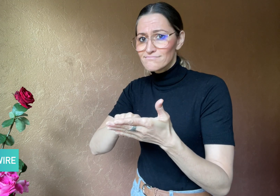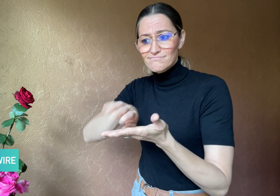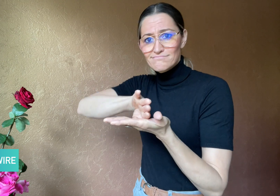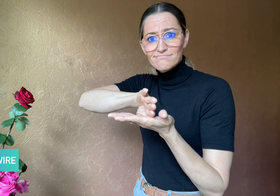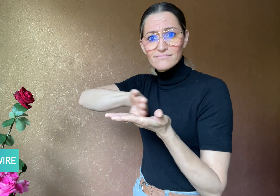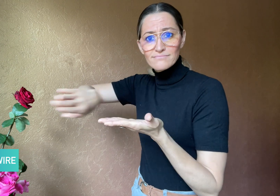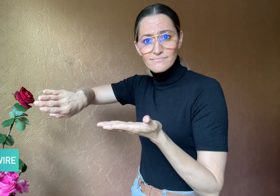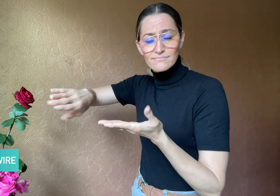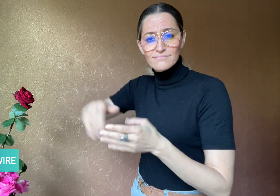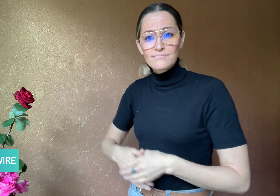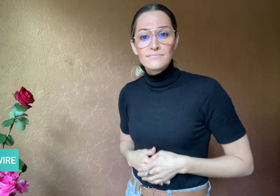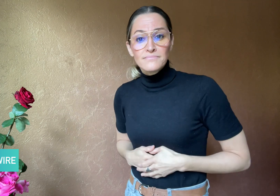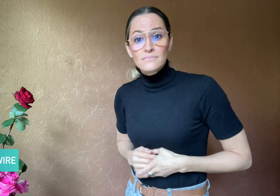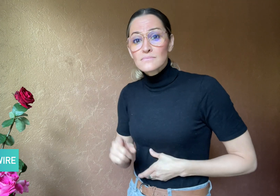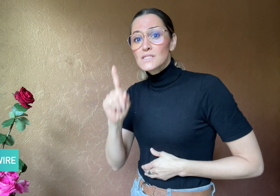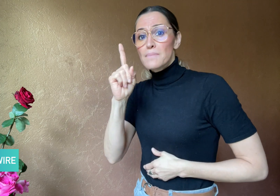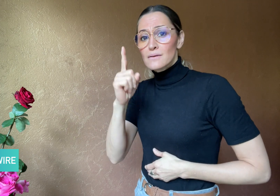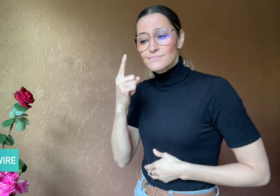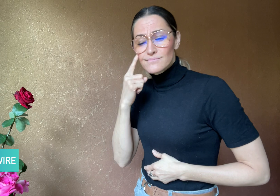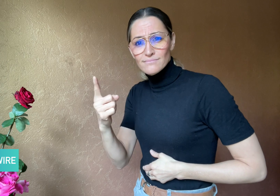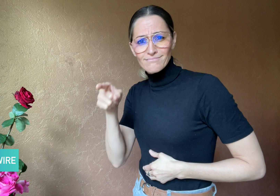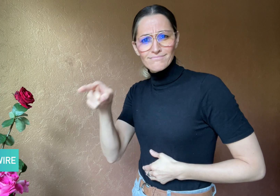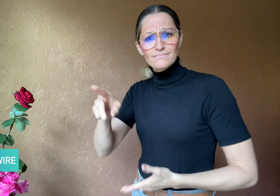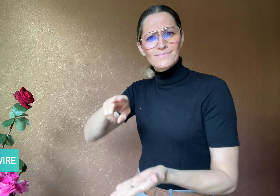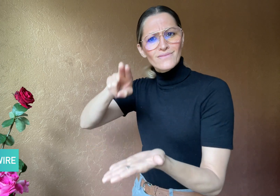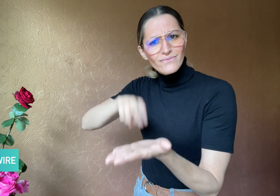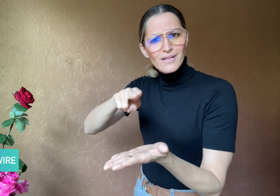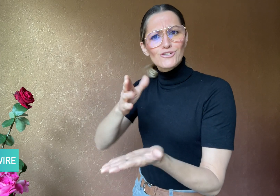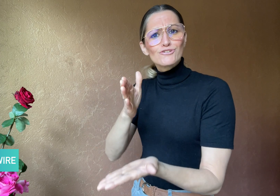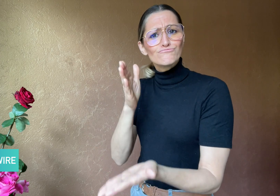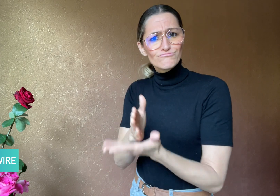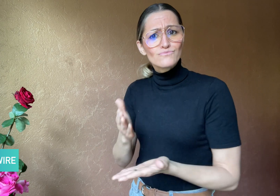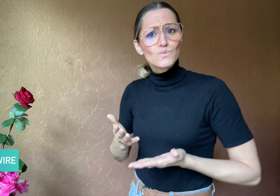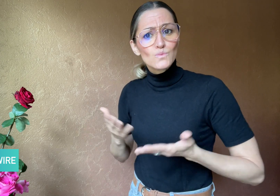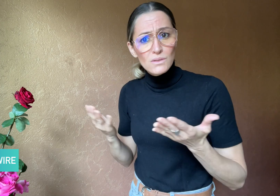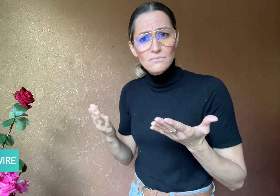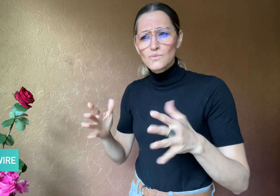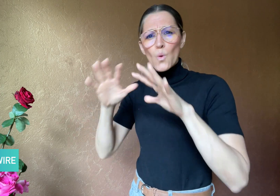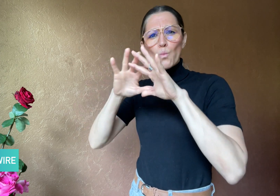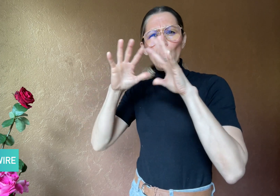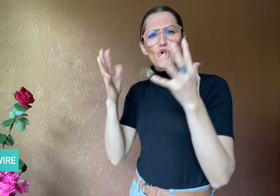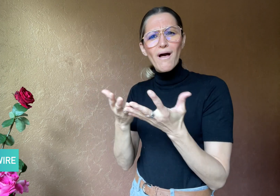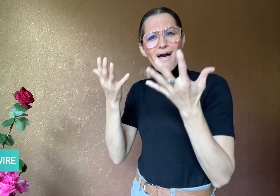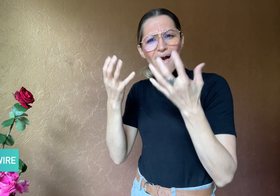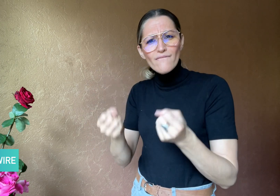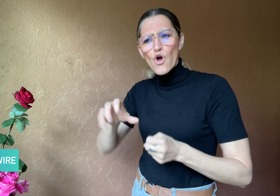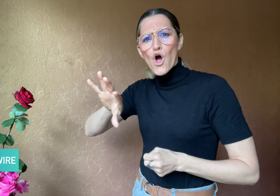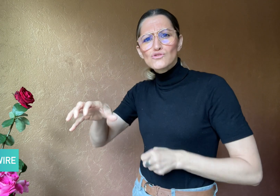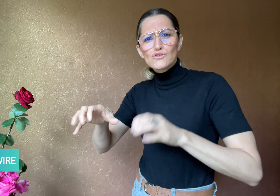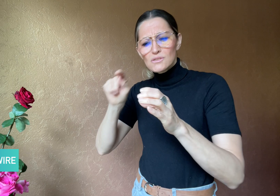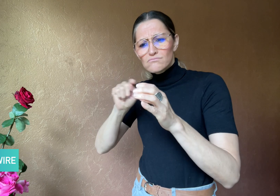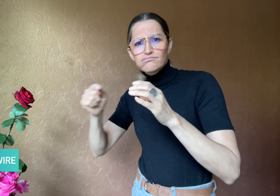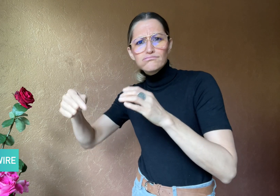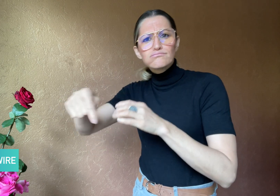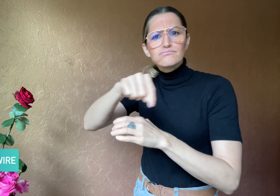Despite the fact that Iraq has one of the world’s largest